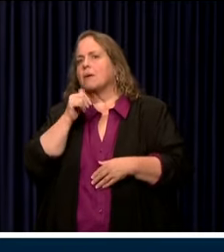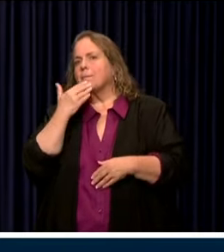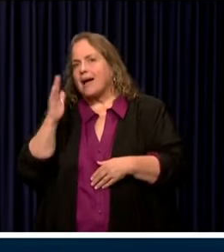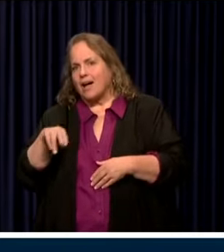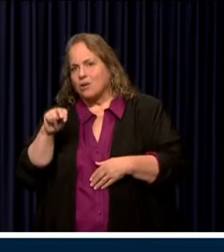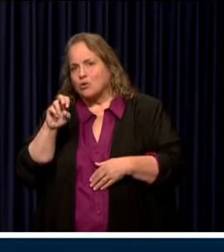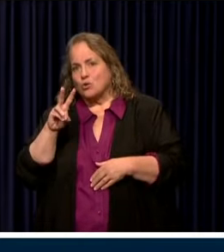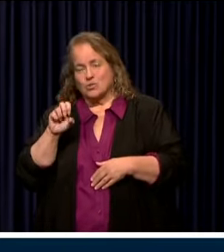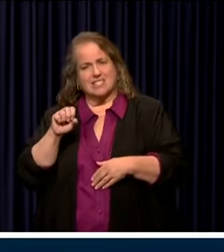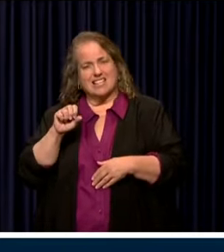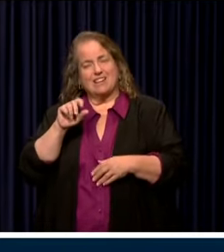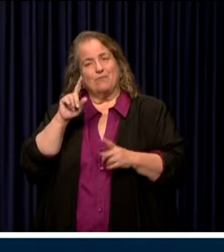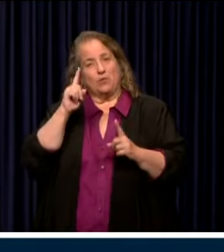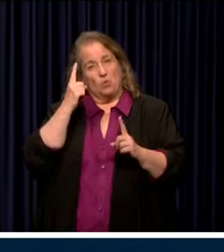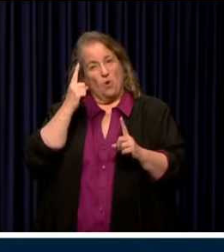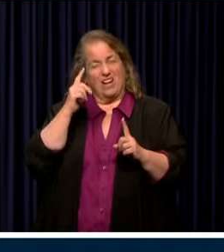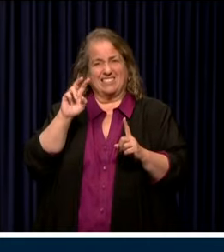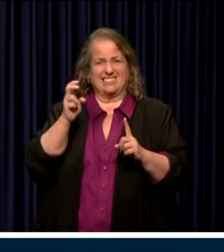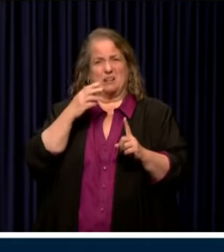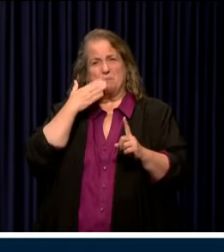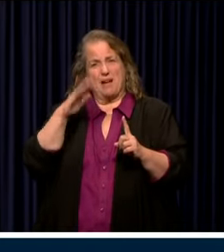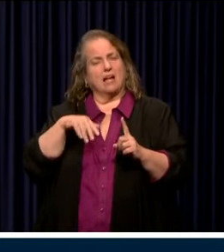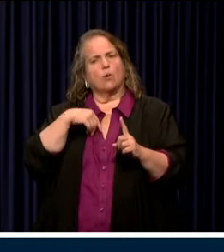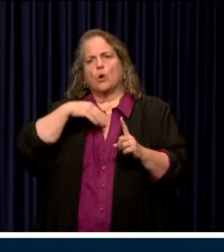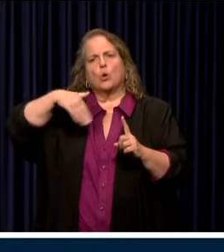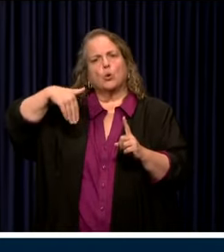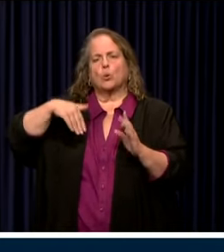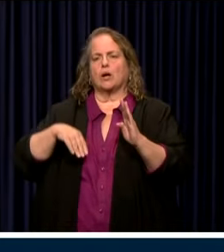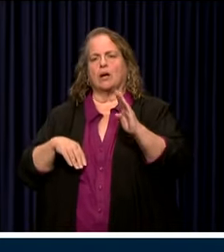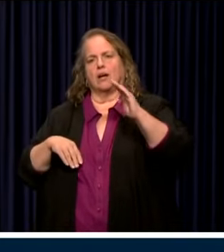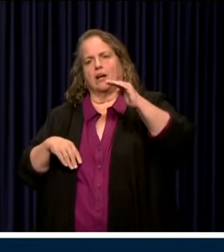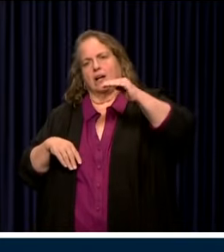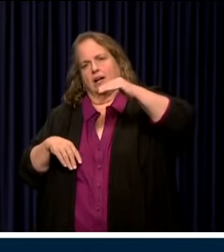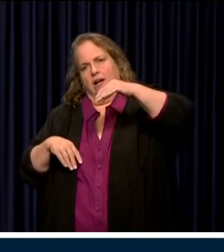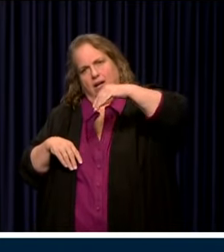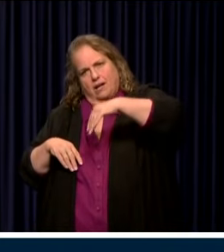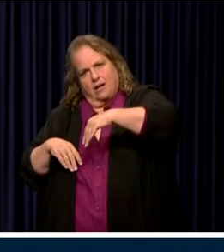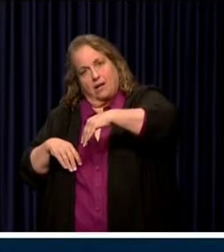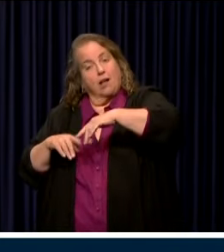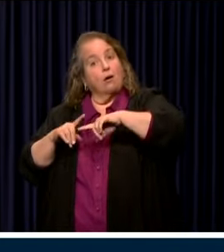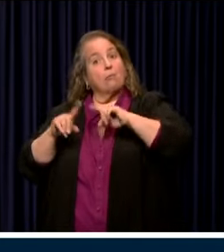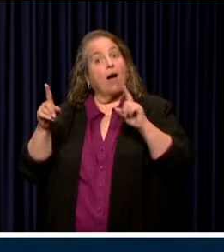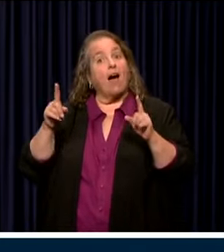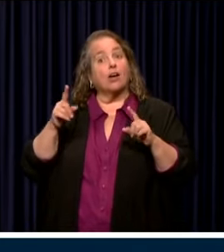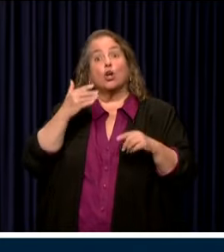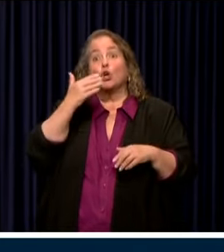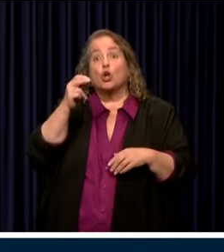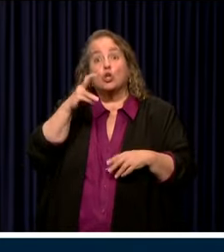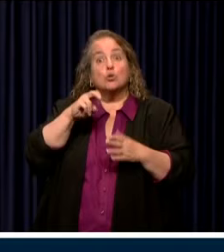PATIENTS. IT'S A CONTROLLED ENVIRONMENT THAT WE CAN LEARN FROM.